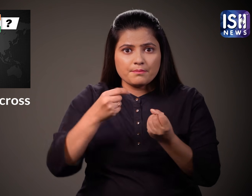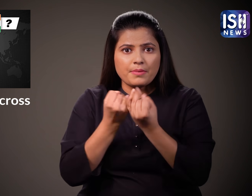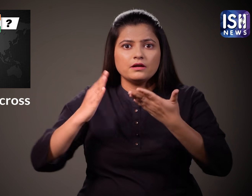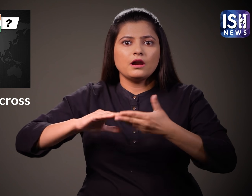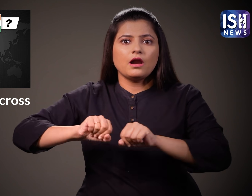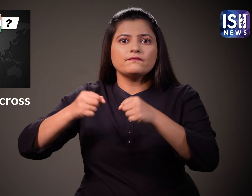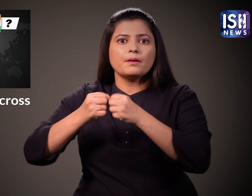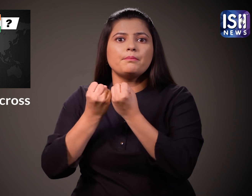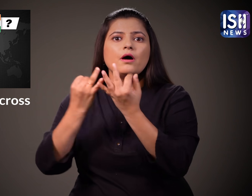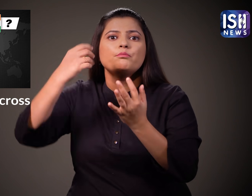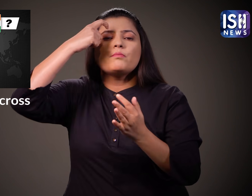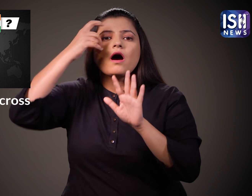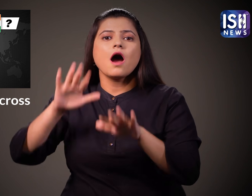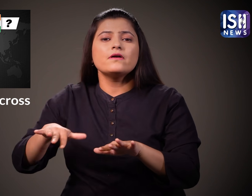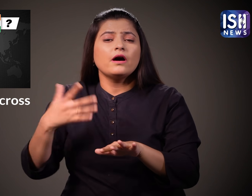This is also a leading cause for divorce.